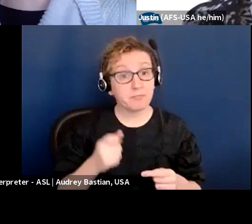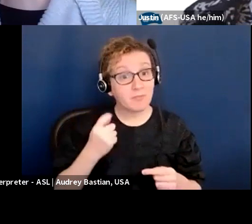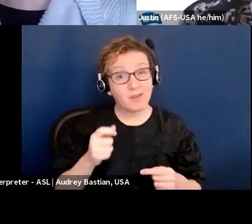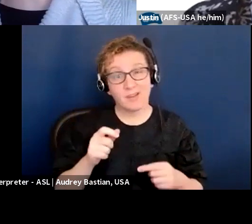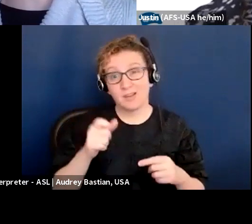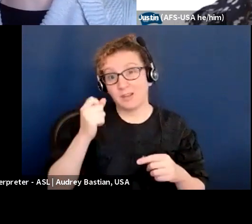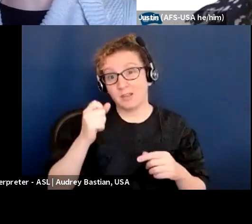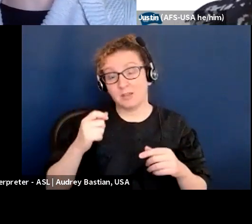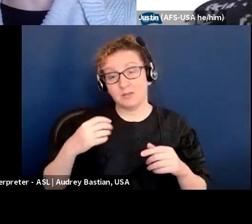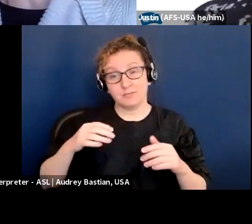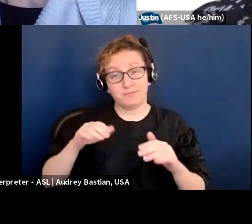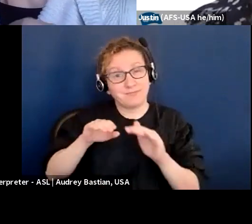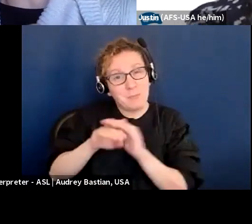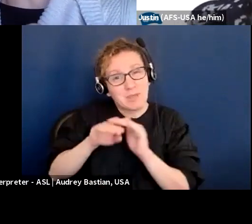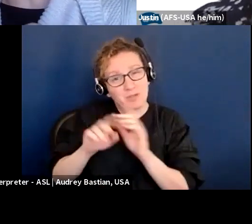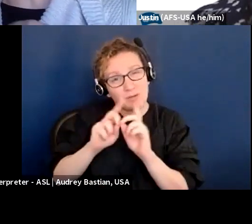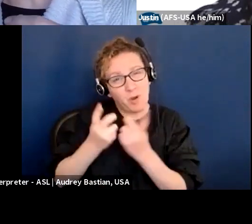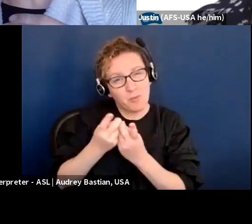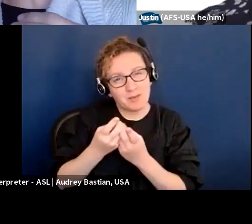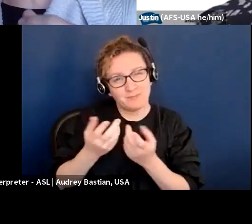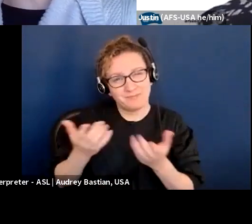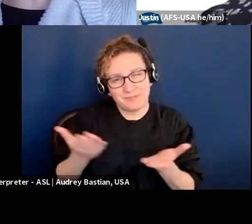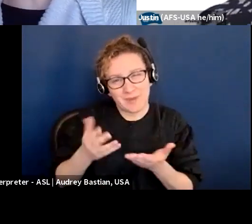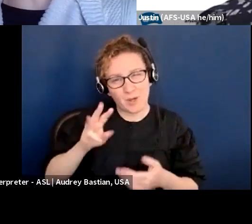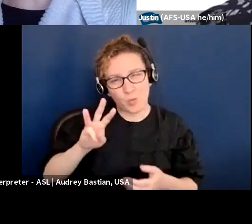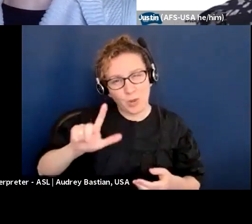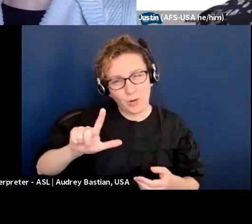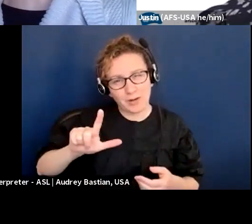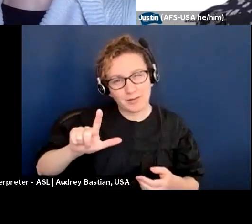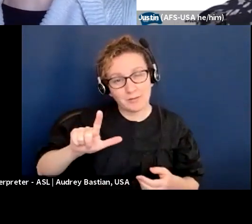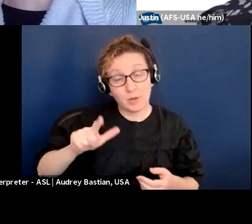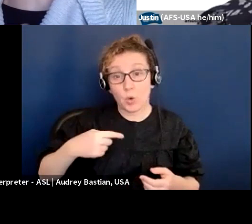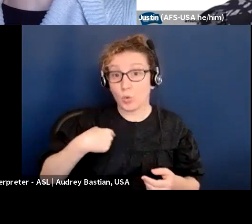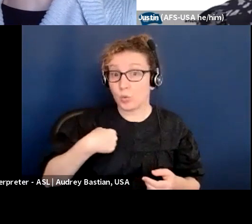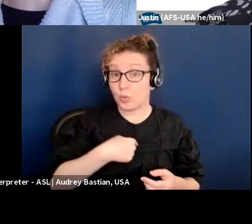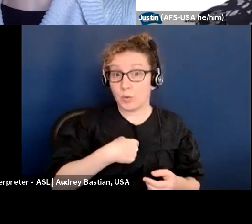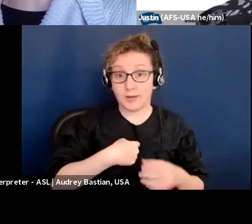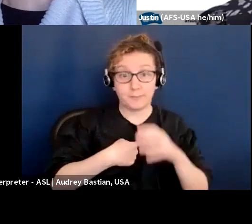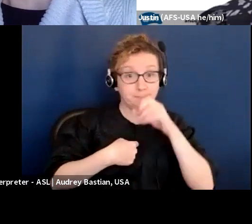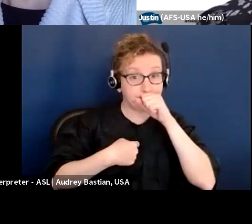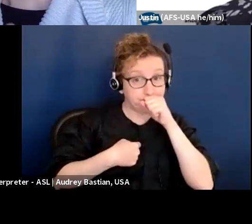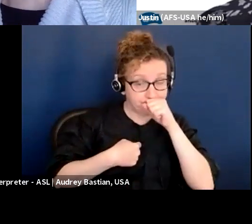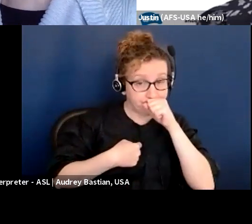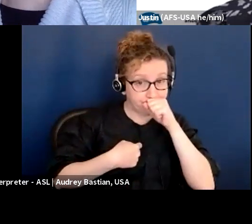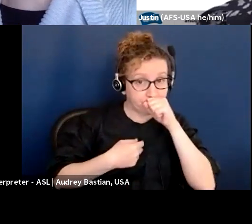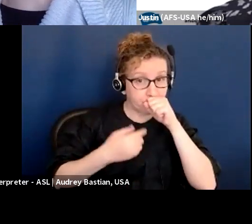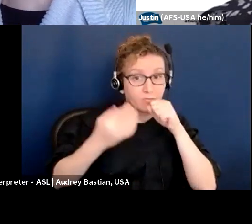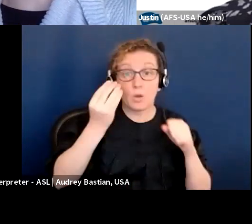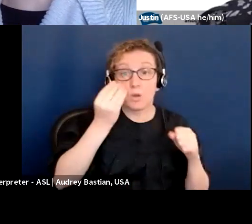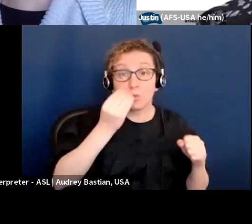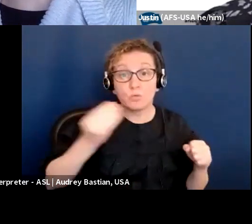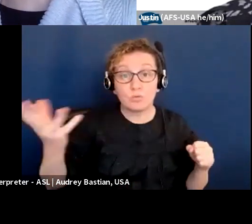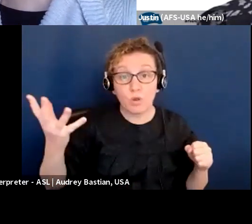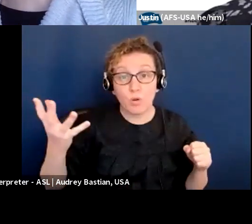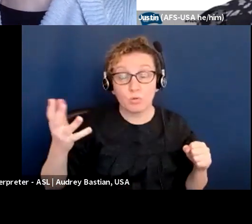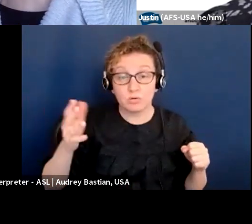here at World Learning, we only disclose the information about your needs for accommodation